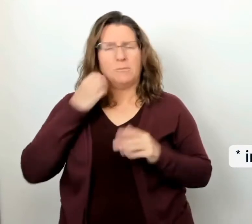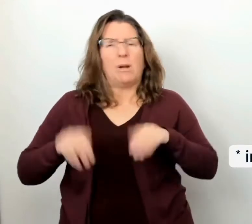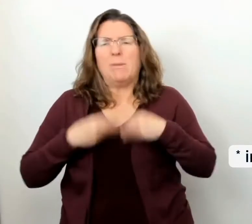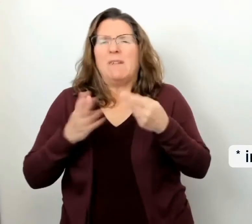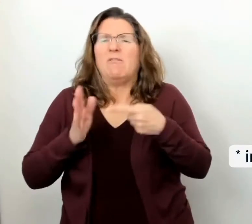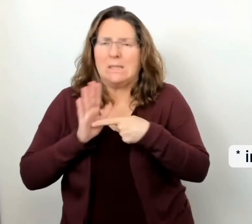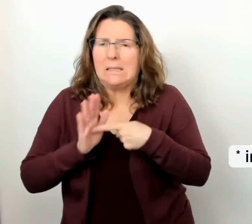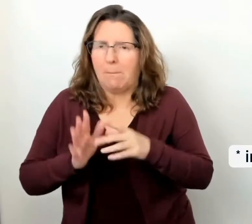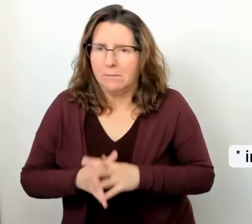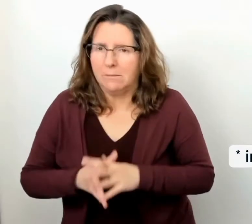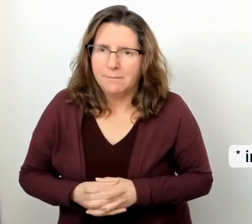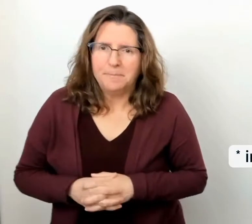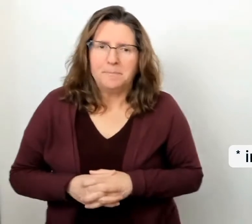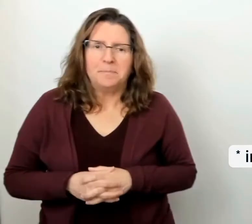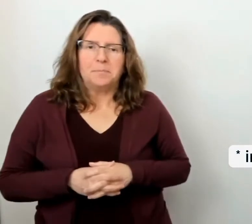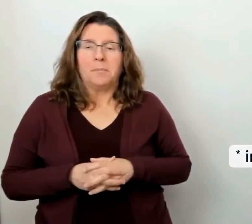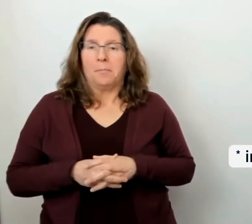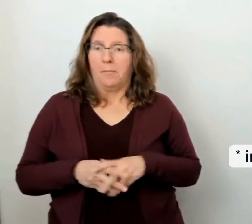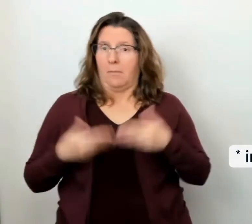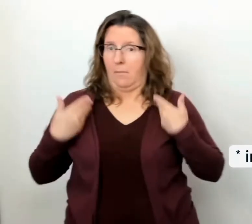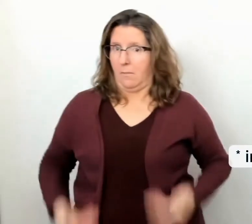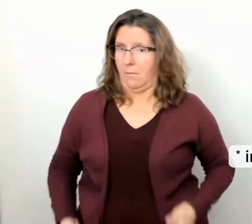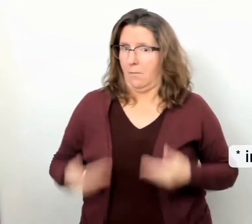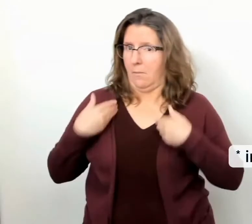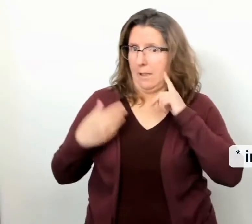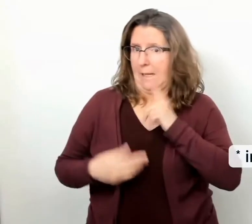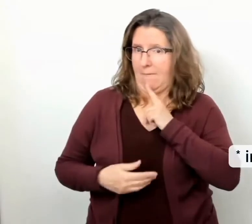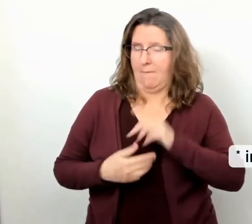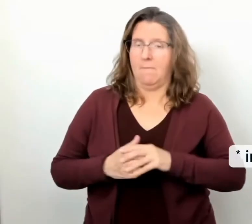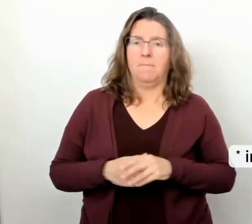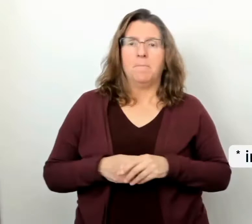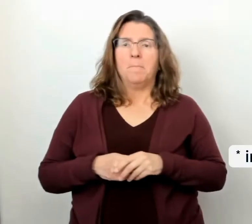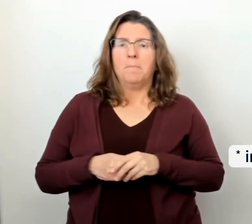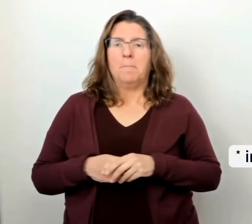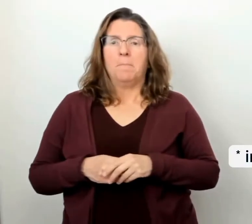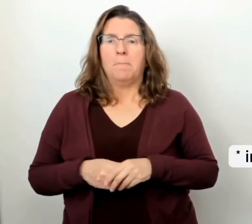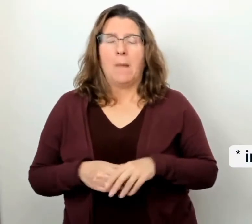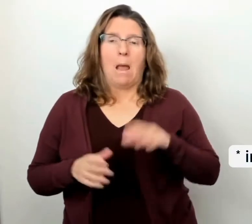Let me give you an example. It relates to my experience as a deaf person.